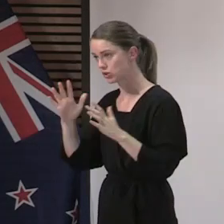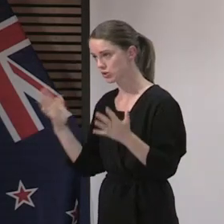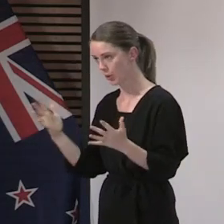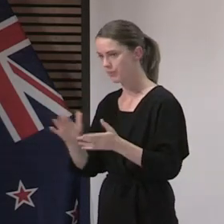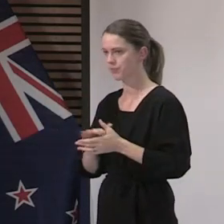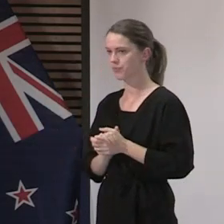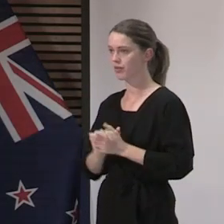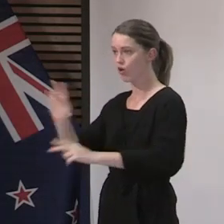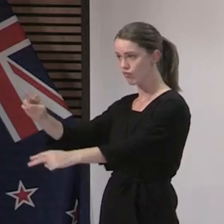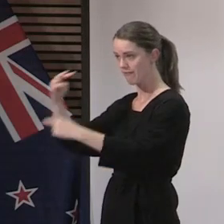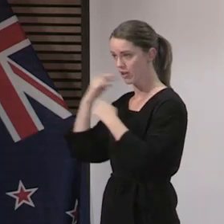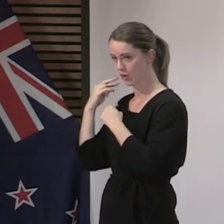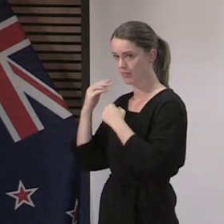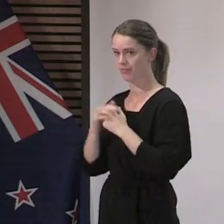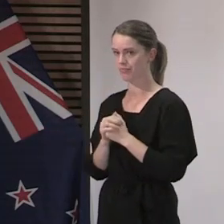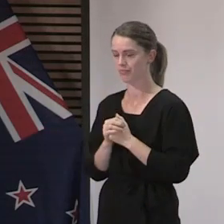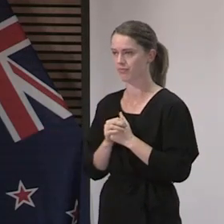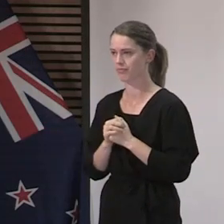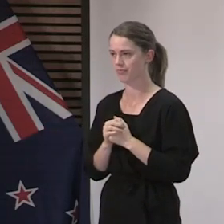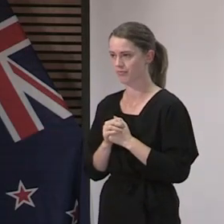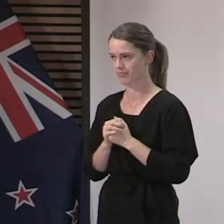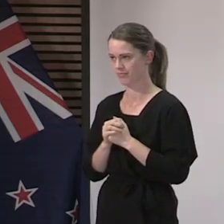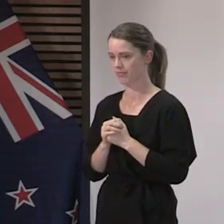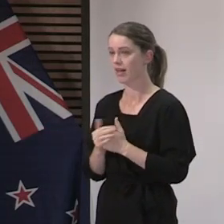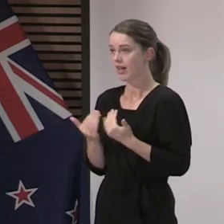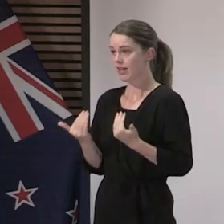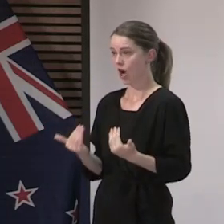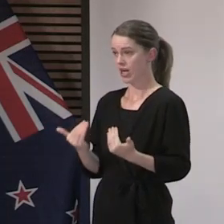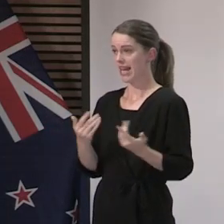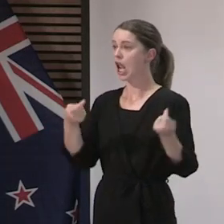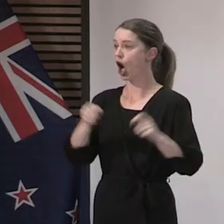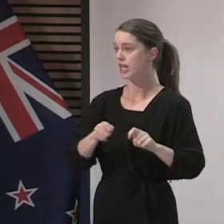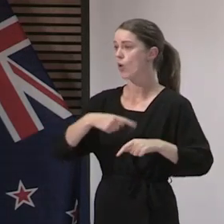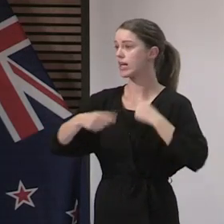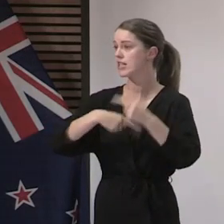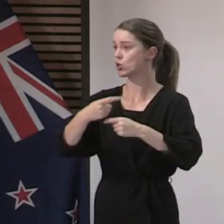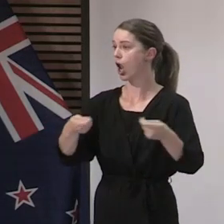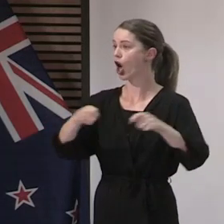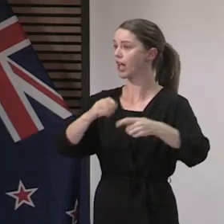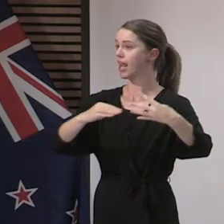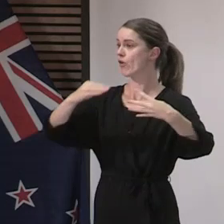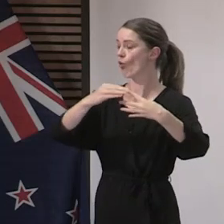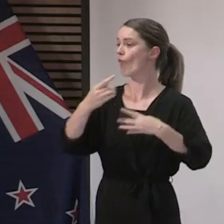ahead of where we are right now. So, to recap to minute